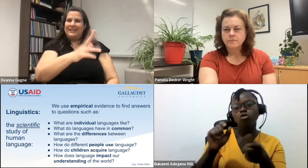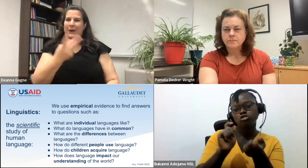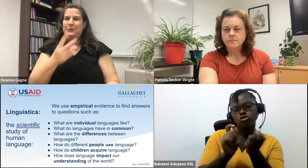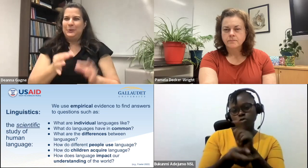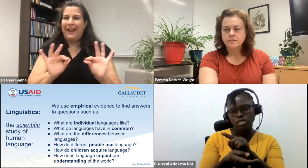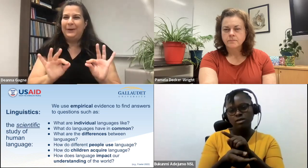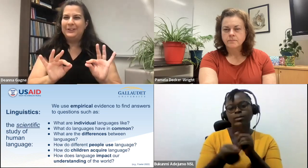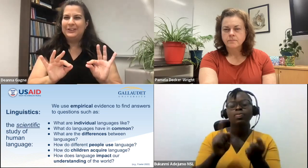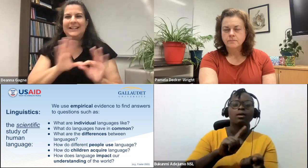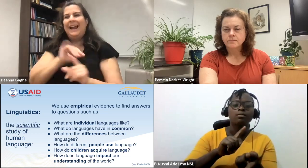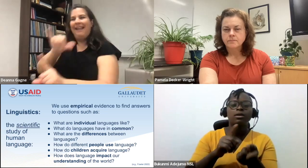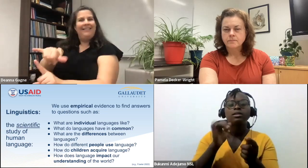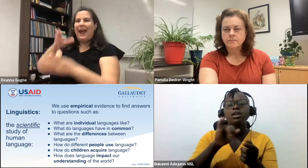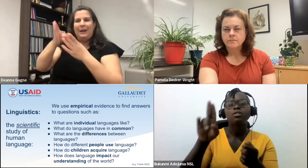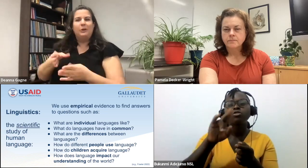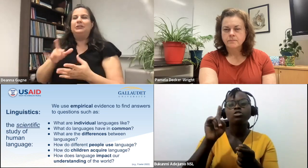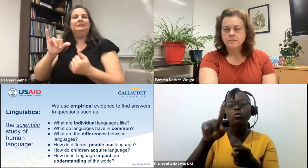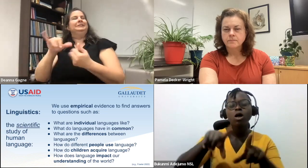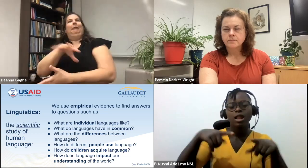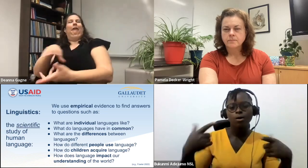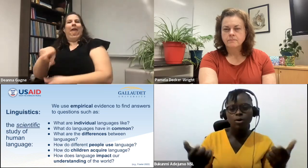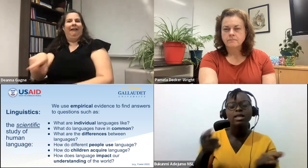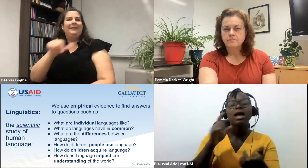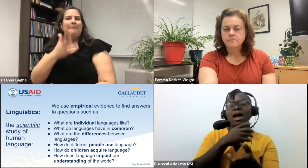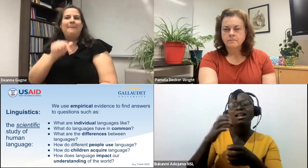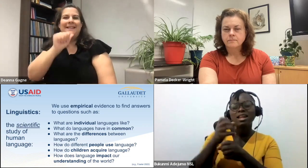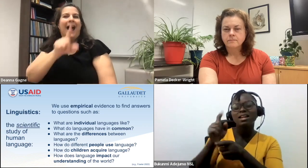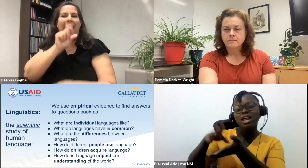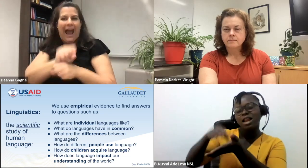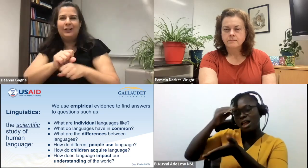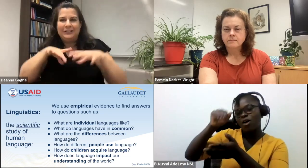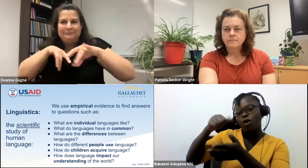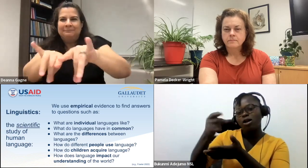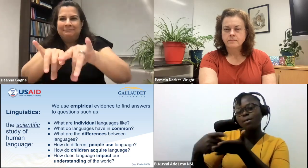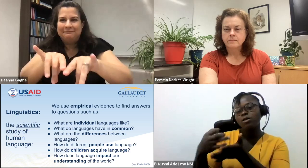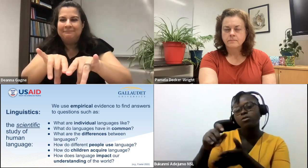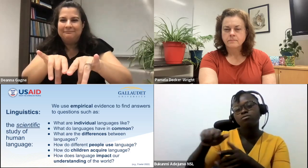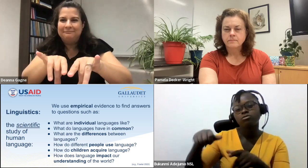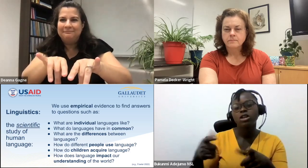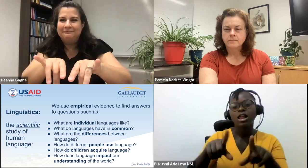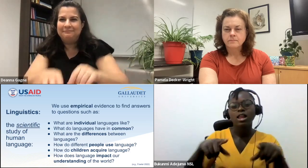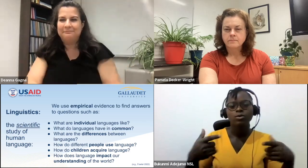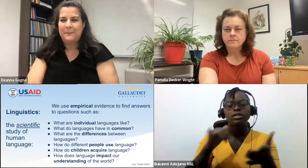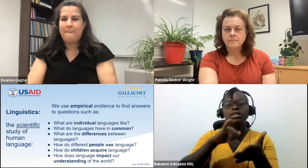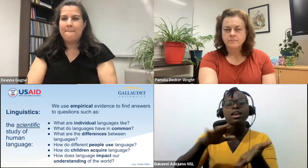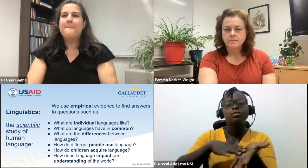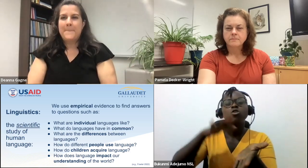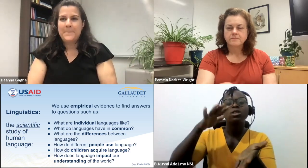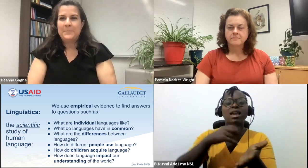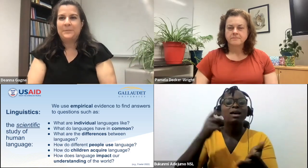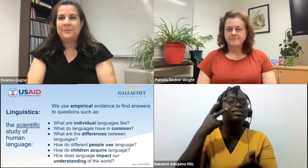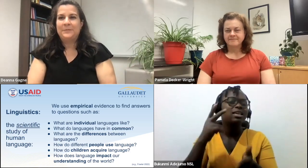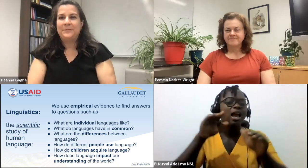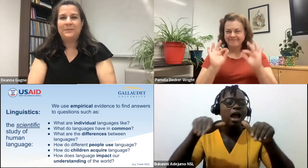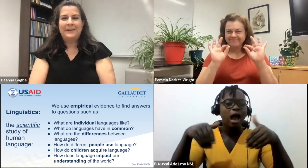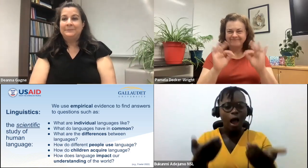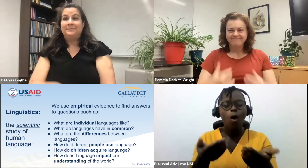how people are code switching. They know that there are 2 languages. There's not a confusion between them is actually a part of this dual language acquisition.